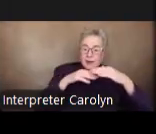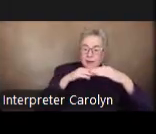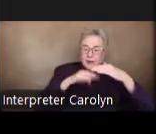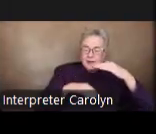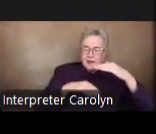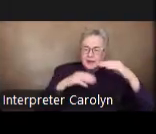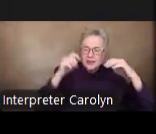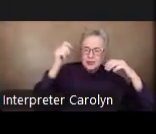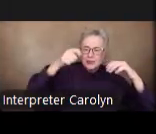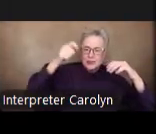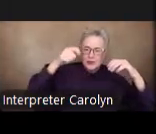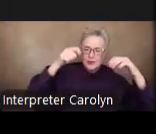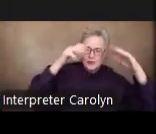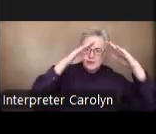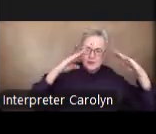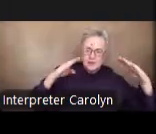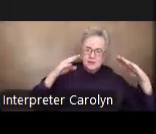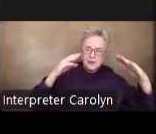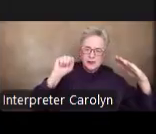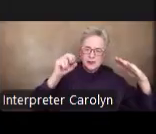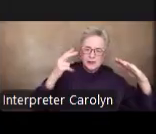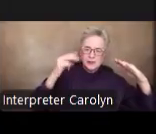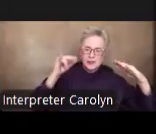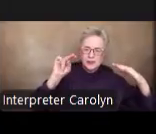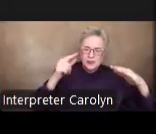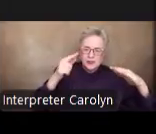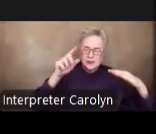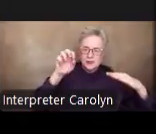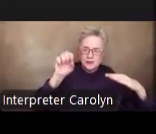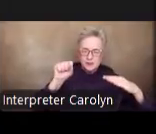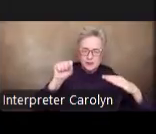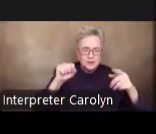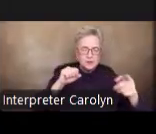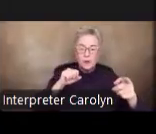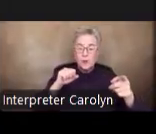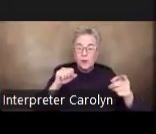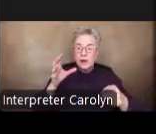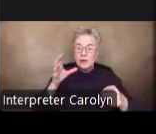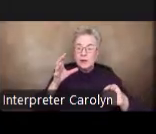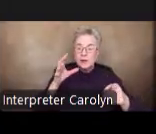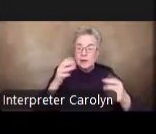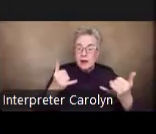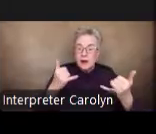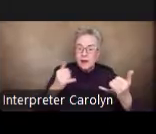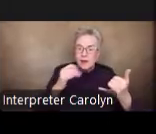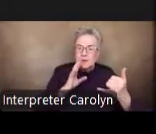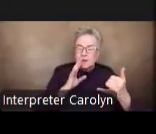So combining units, we've got more juice, mommy, go big dog or